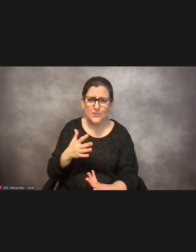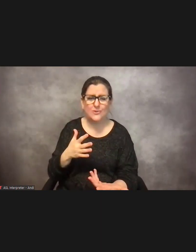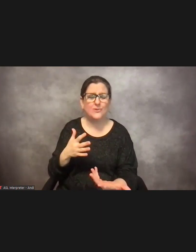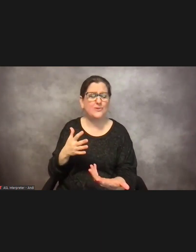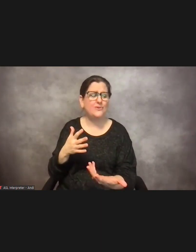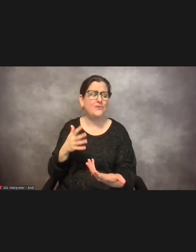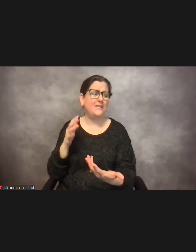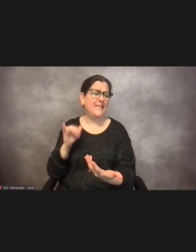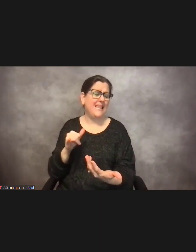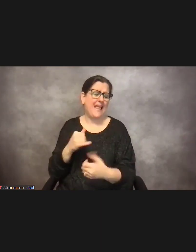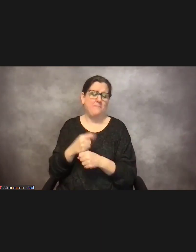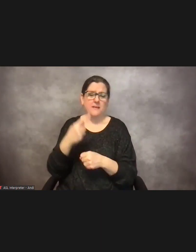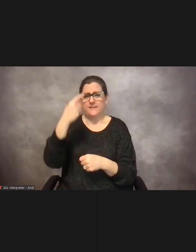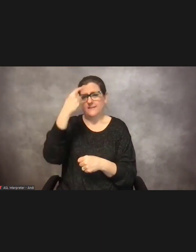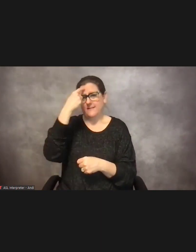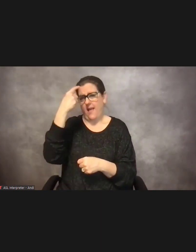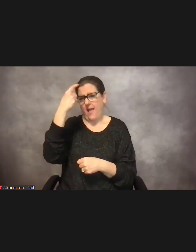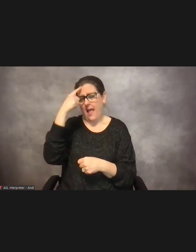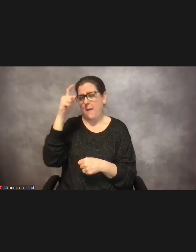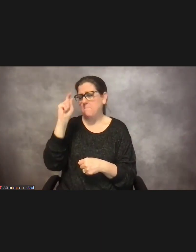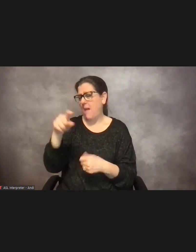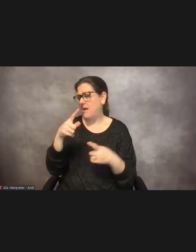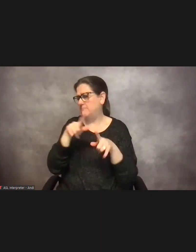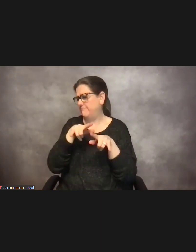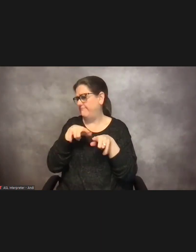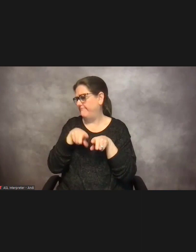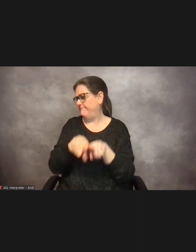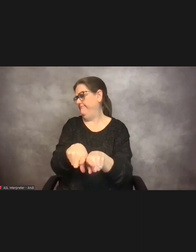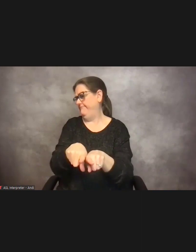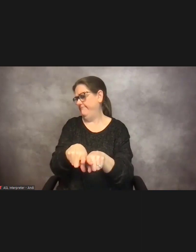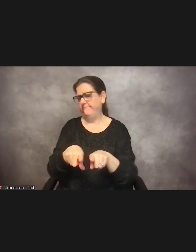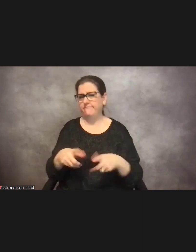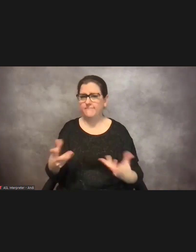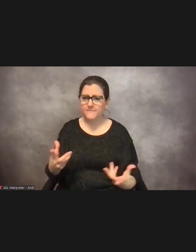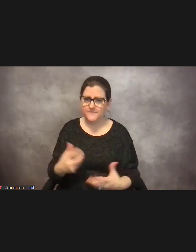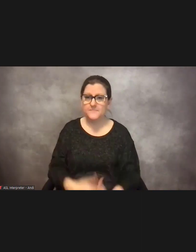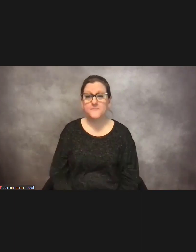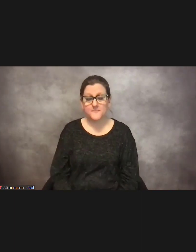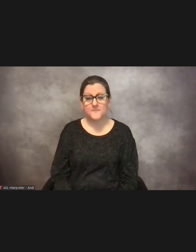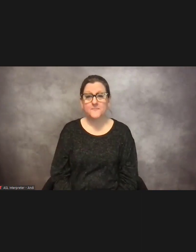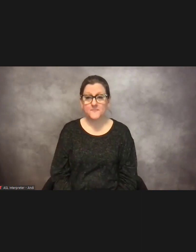Those things just sensibly have to go hand in hand.